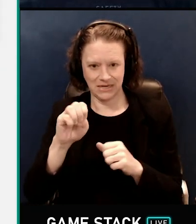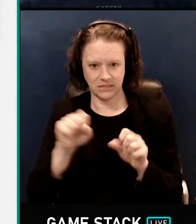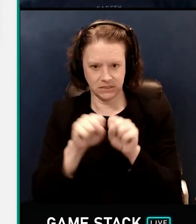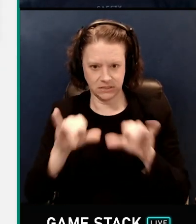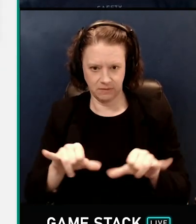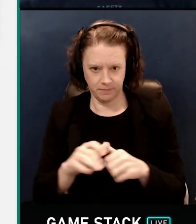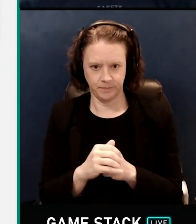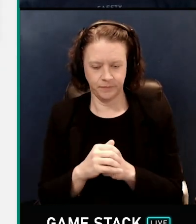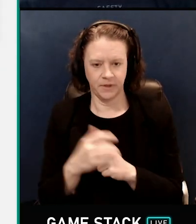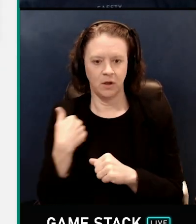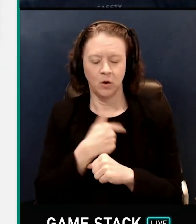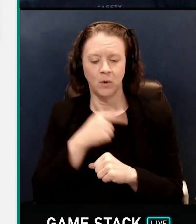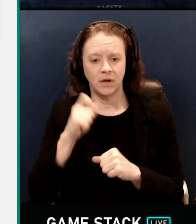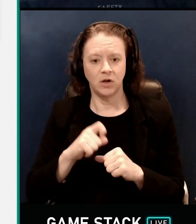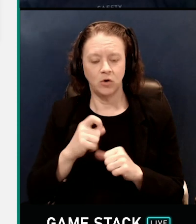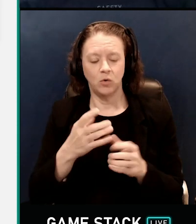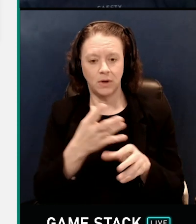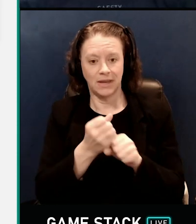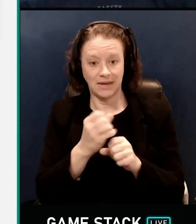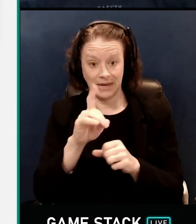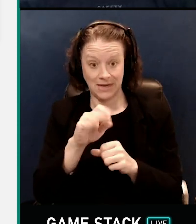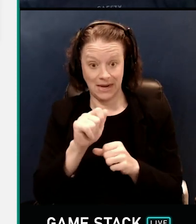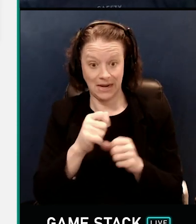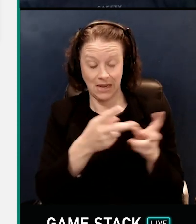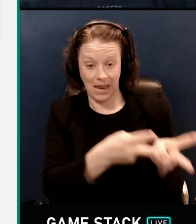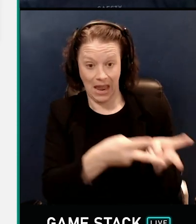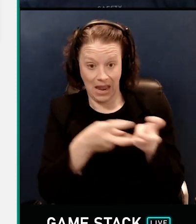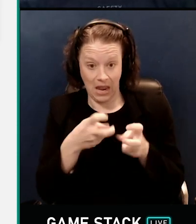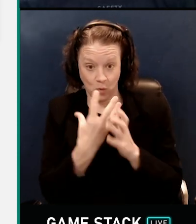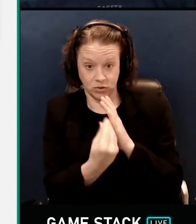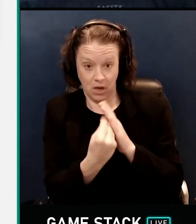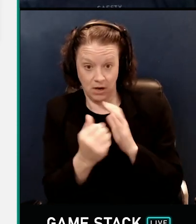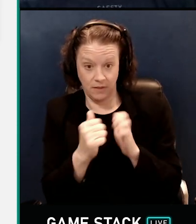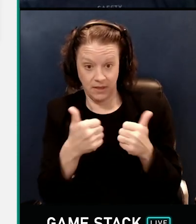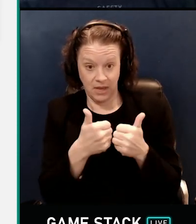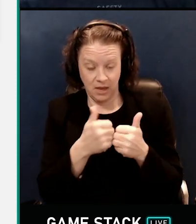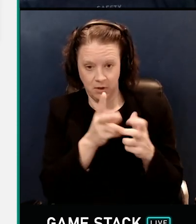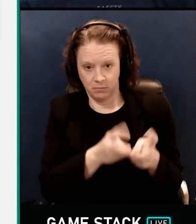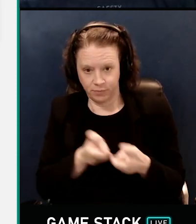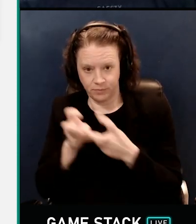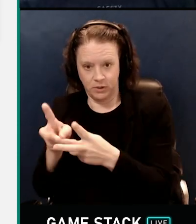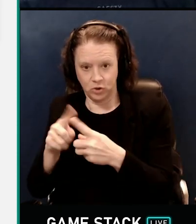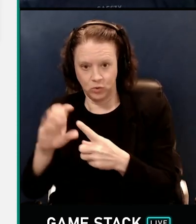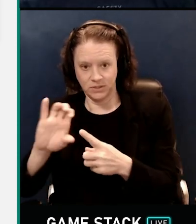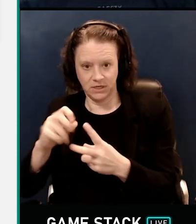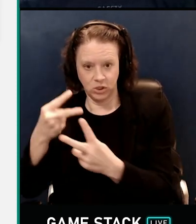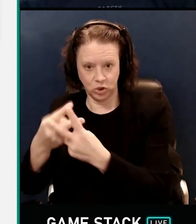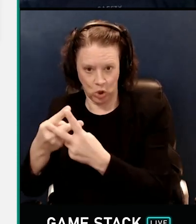We wanted something that we could get data outside the game into C sharp code and we found console commands